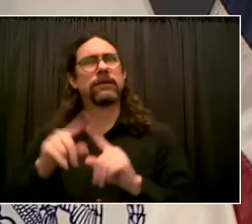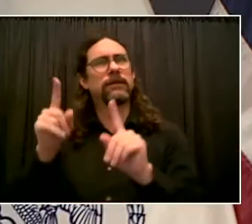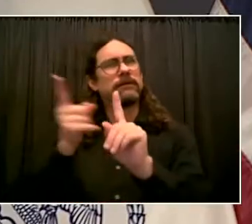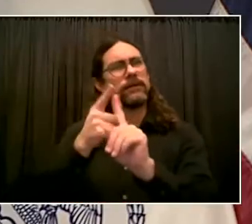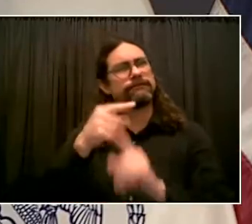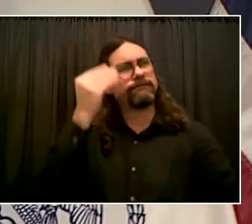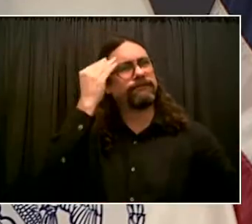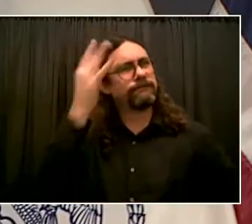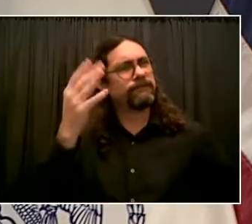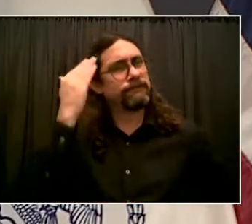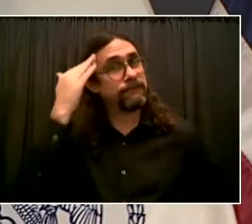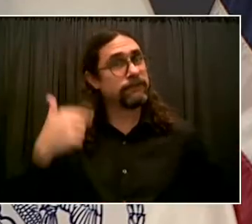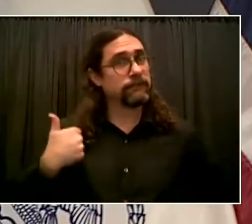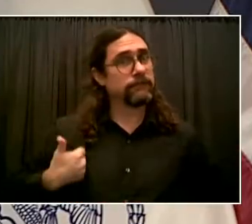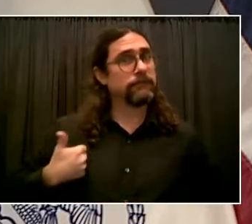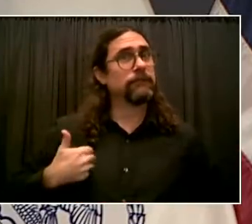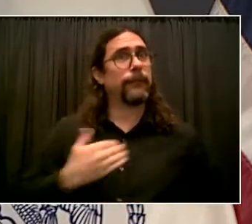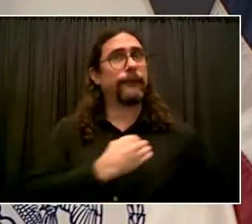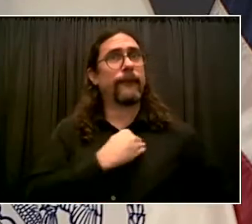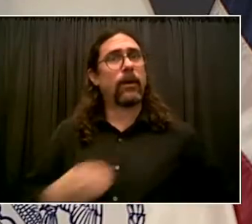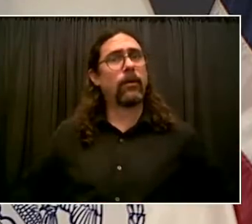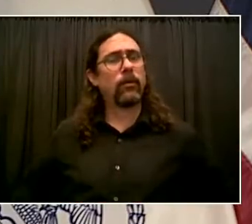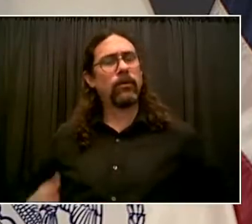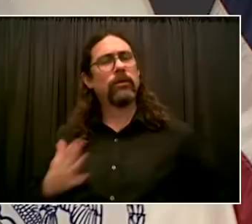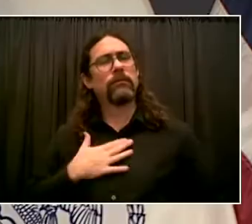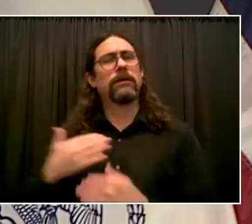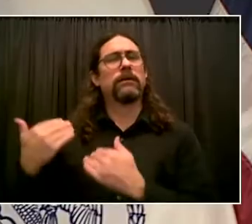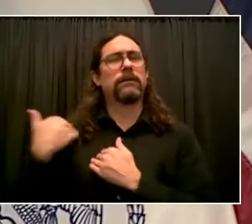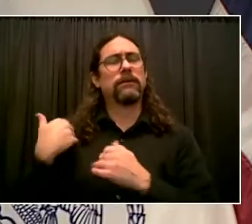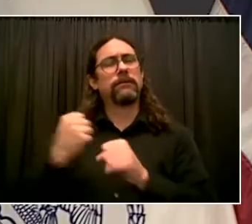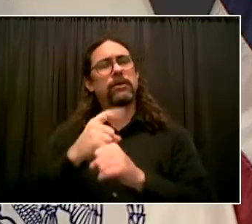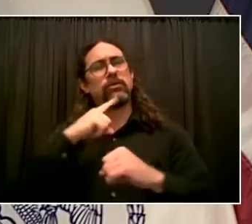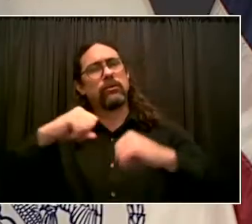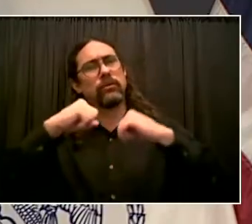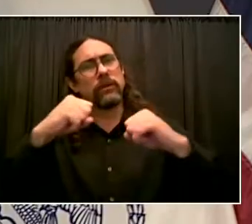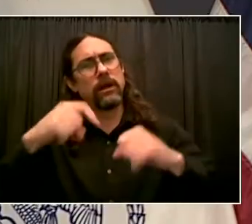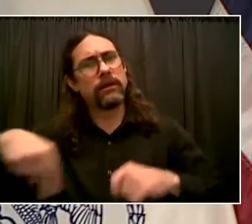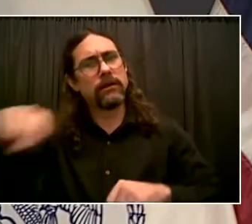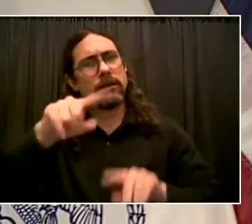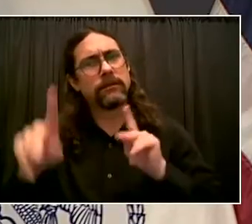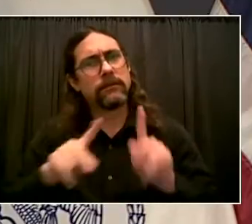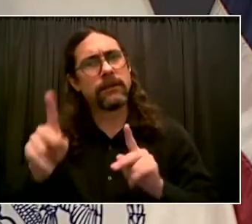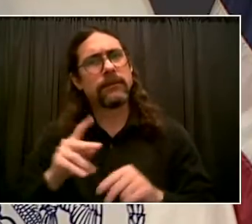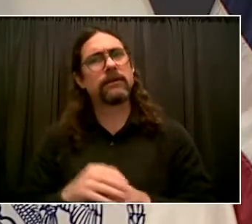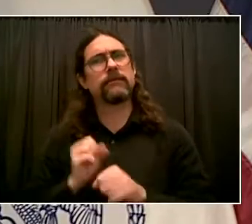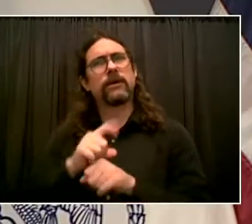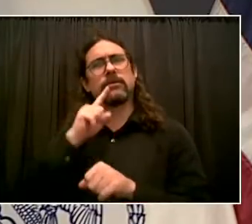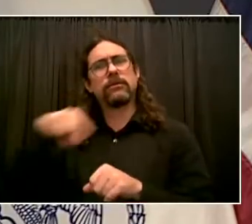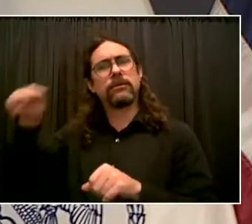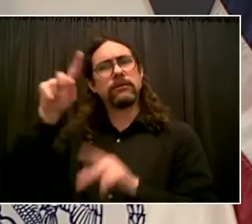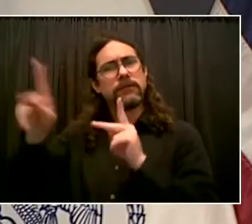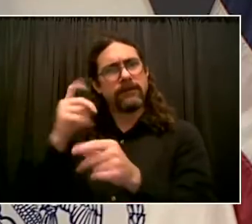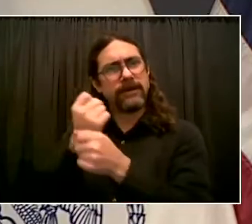IS TO KEEP PEOPLE SAFE. THIS IS THE BIGGEST CRISIS NOT ONLY IN OUR TIME BUT THE HISTORY OF NEW